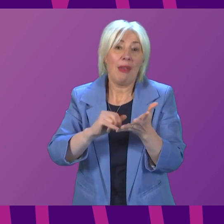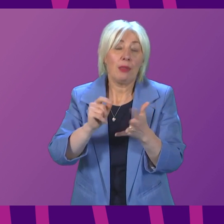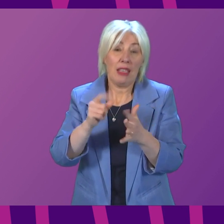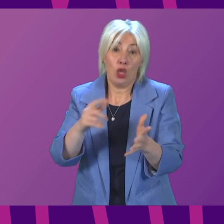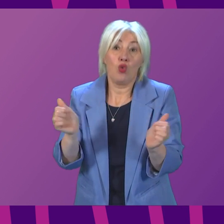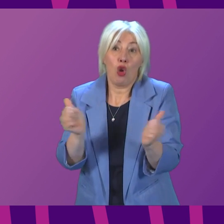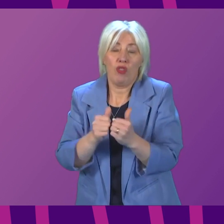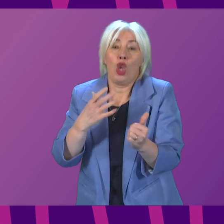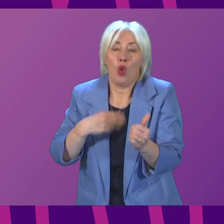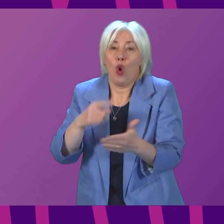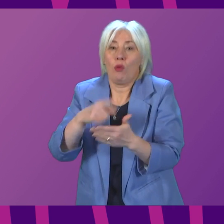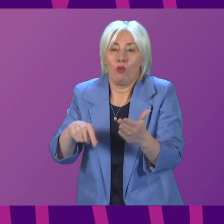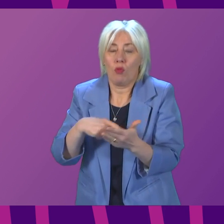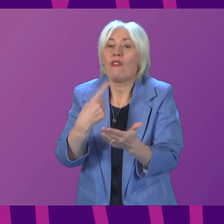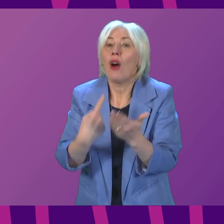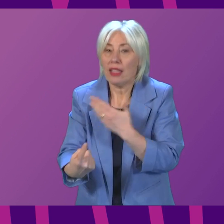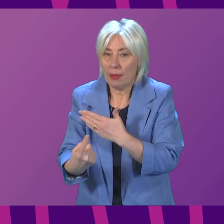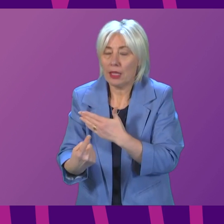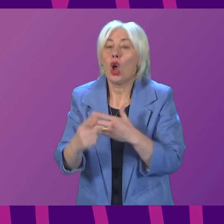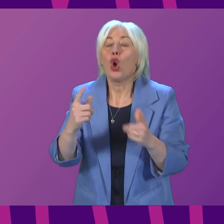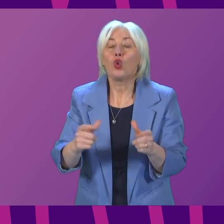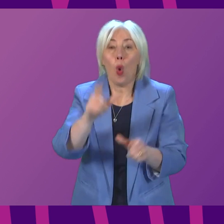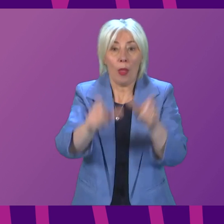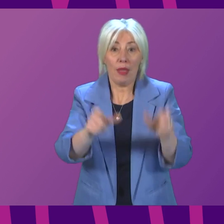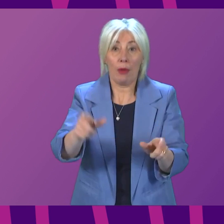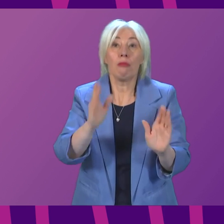In line with the clear mandate that was given by people in that election, preparatory work